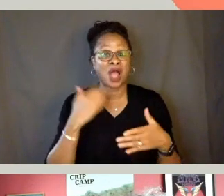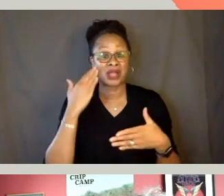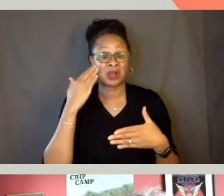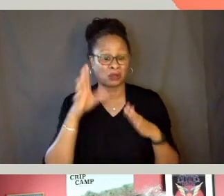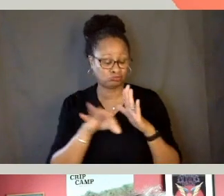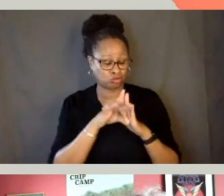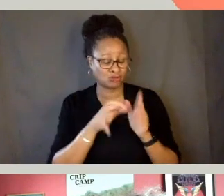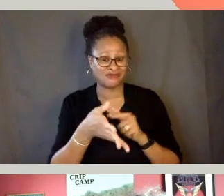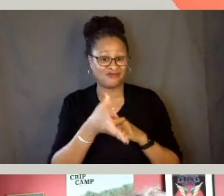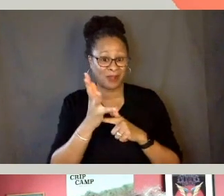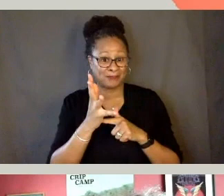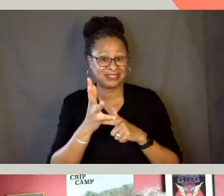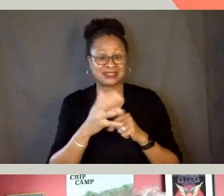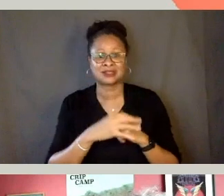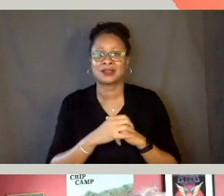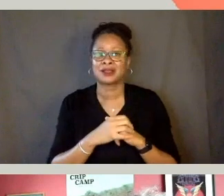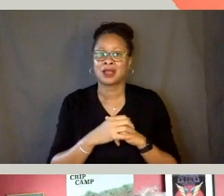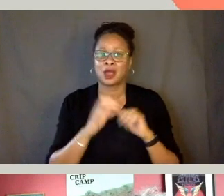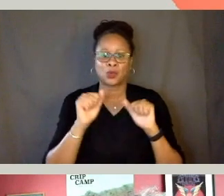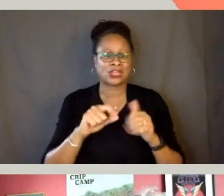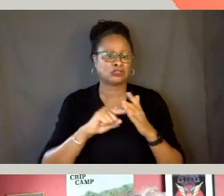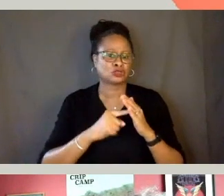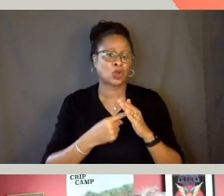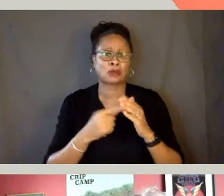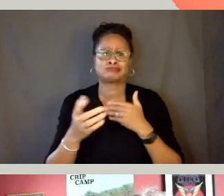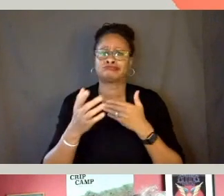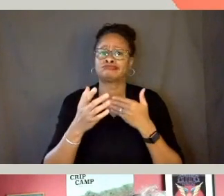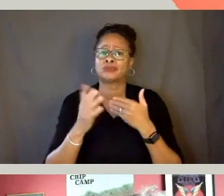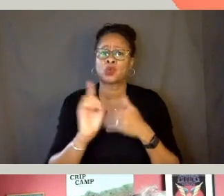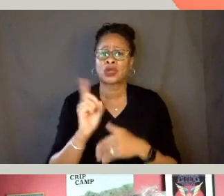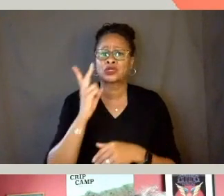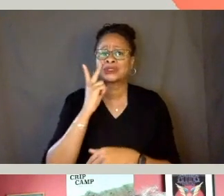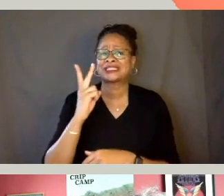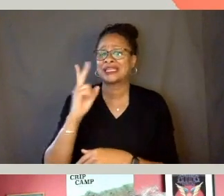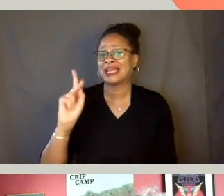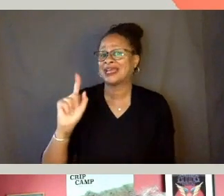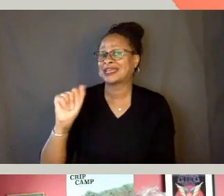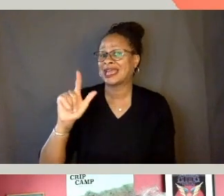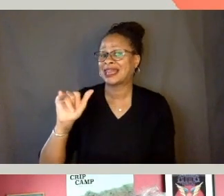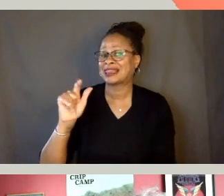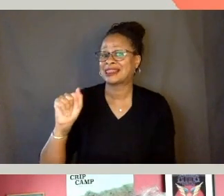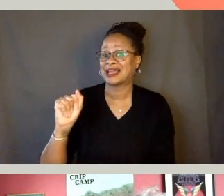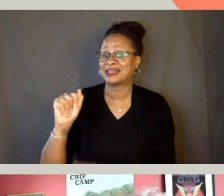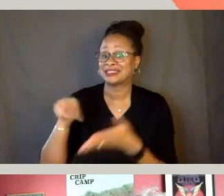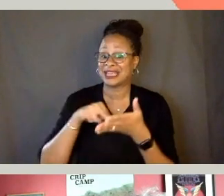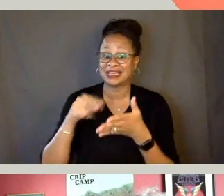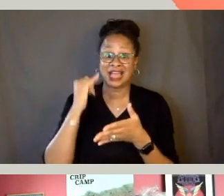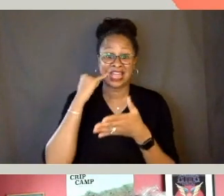And we can start where you see Kayla dancing. But if you want to just play the whole five minutes